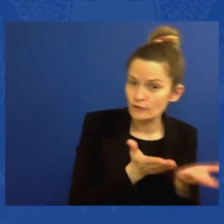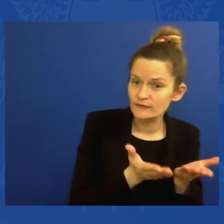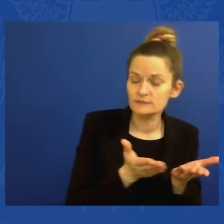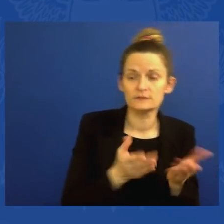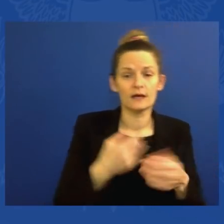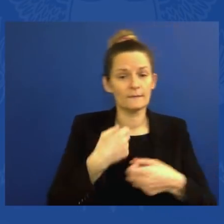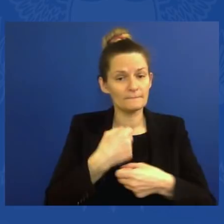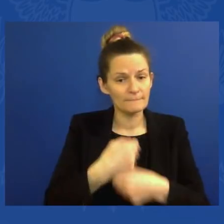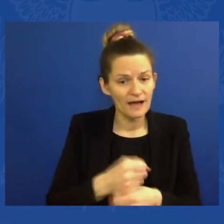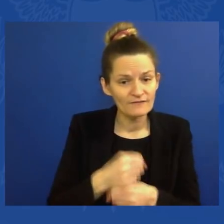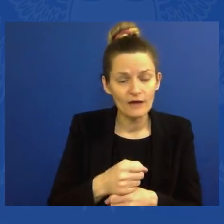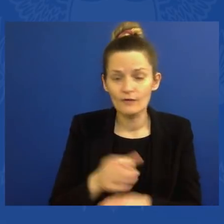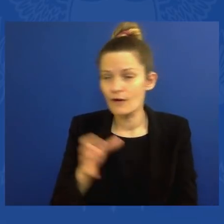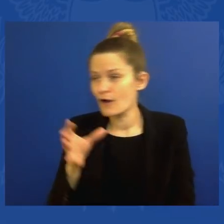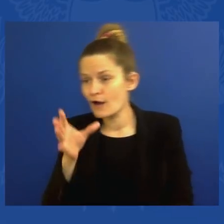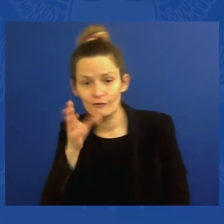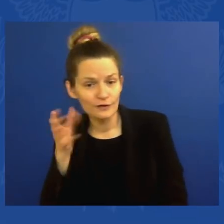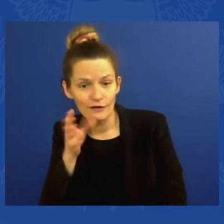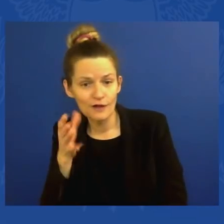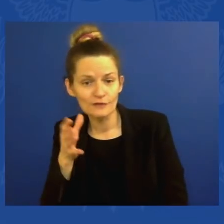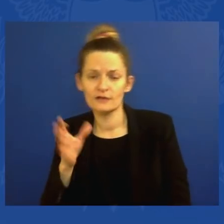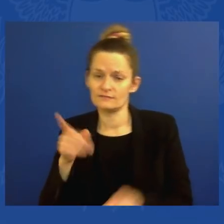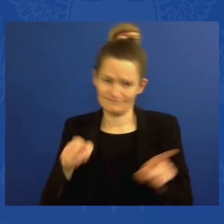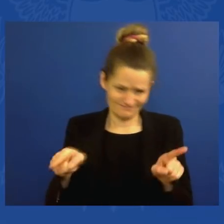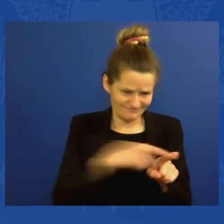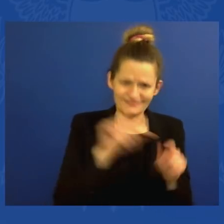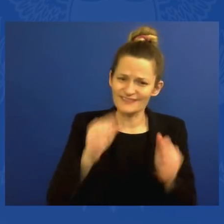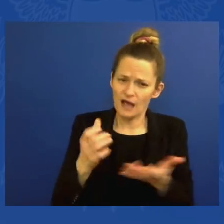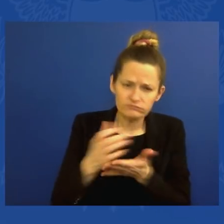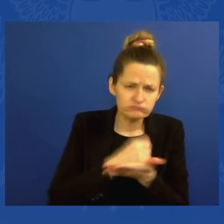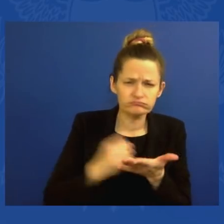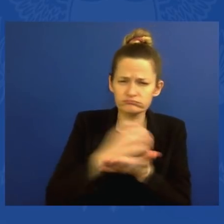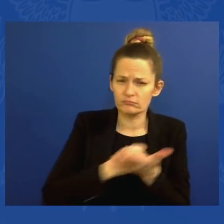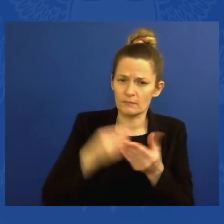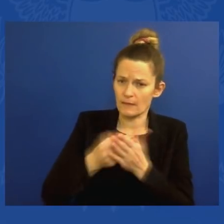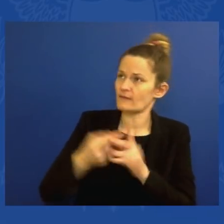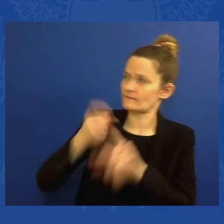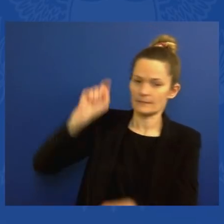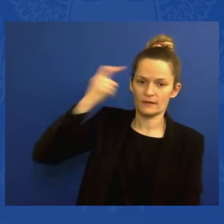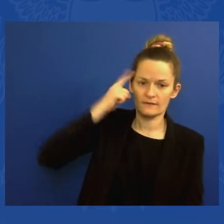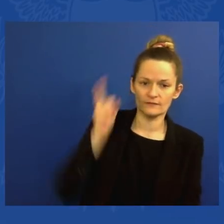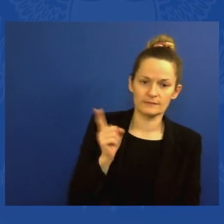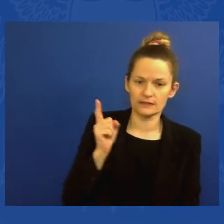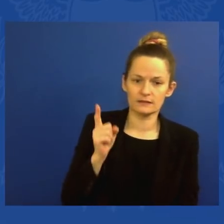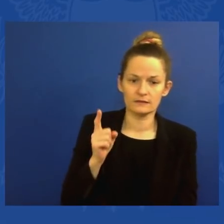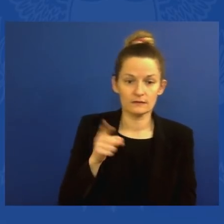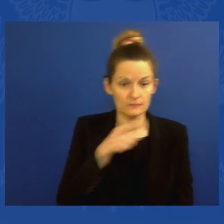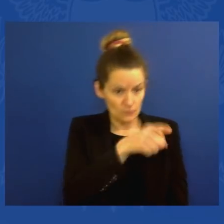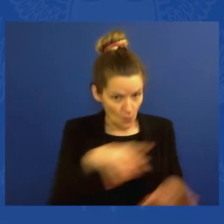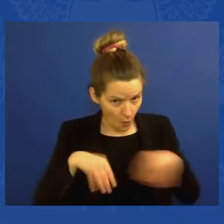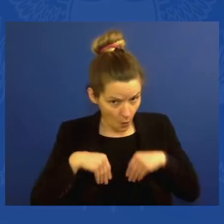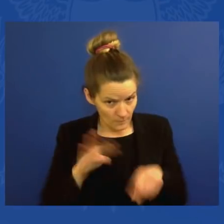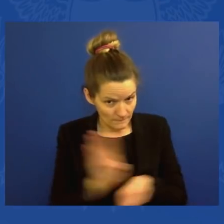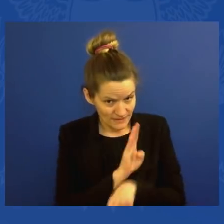Woman-owned businesses have won contracts to provide masks for the government, clothing for the Marines. Veteran-owned small business